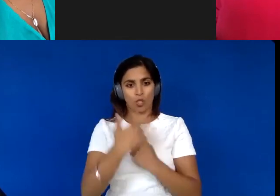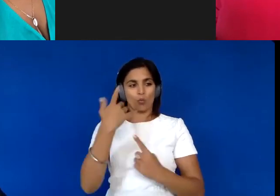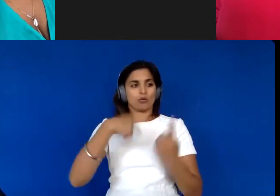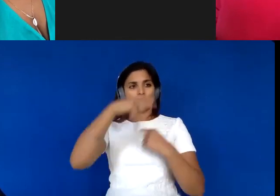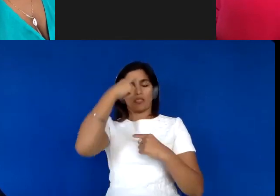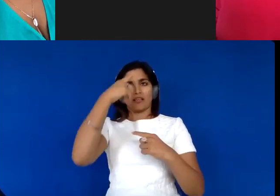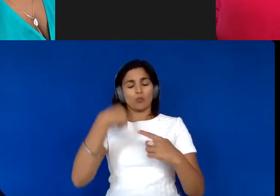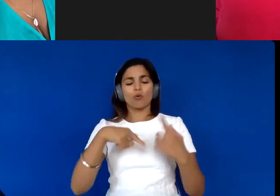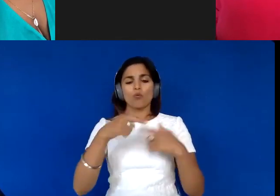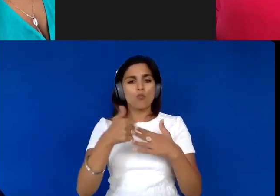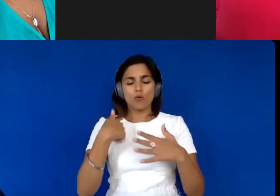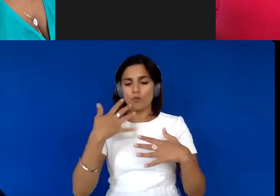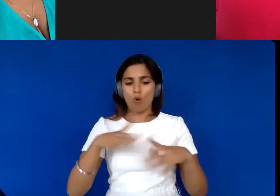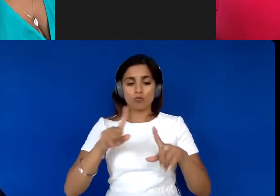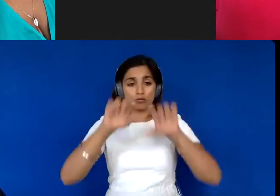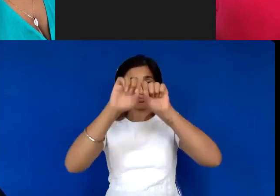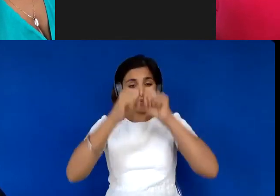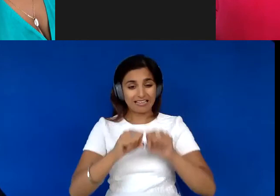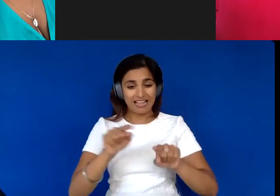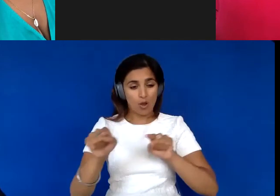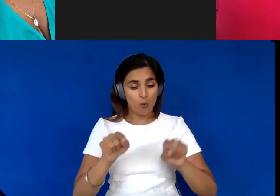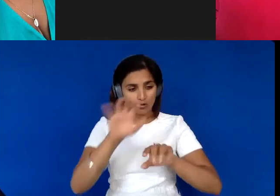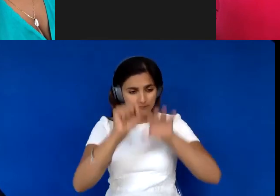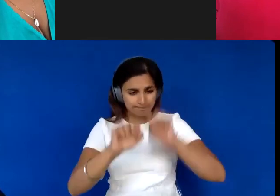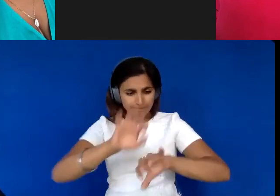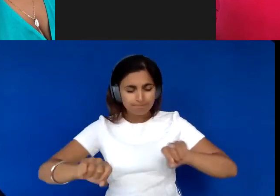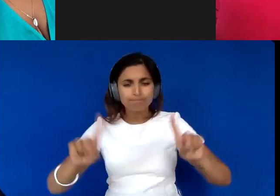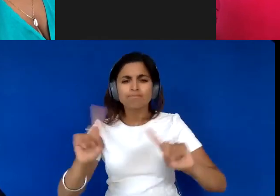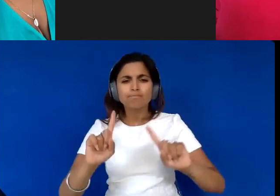things we're all about bringing about representations so that we can better